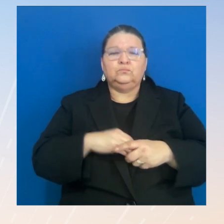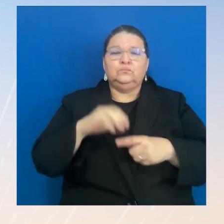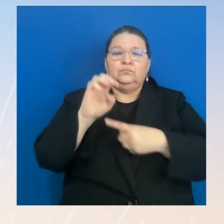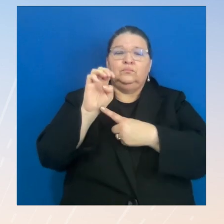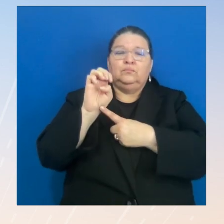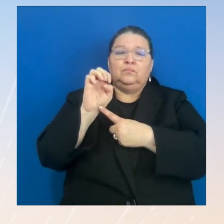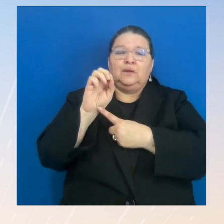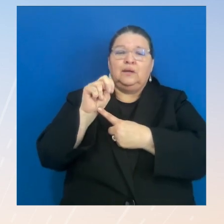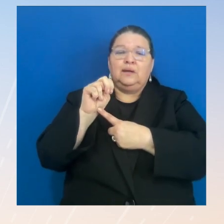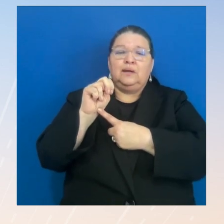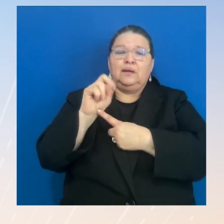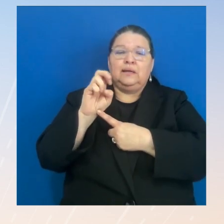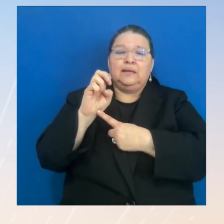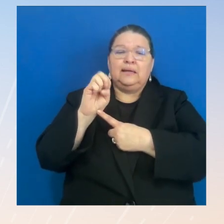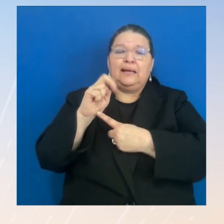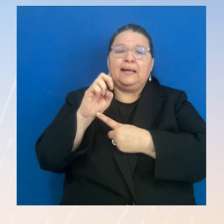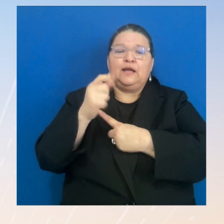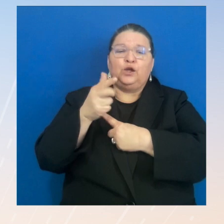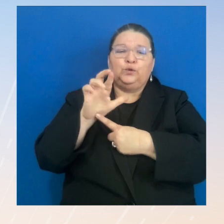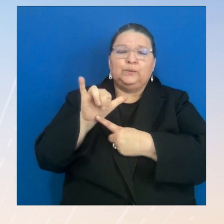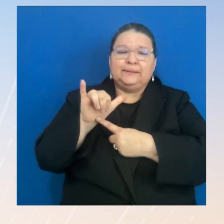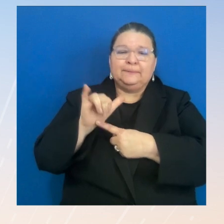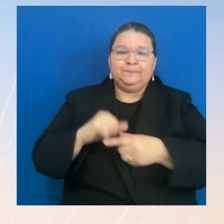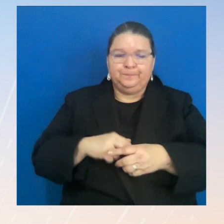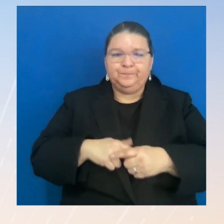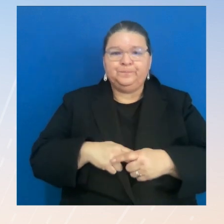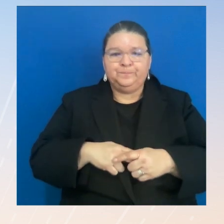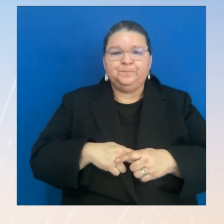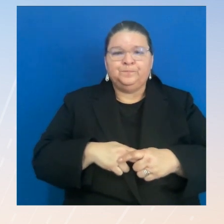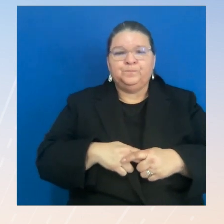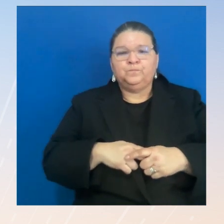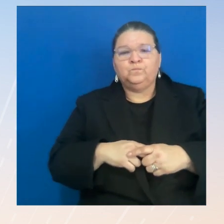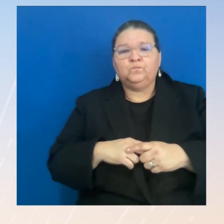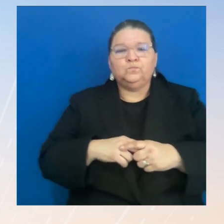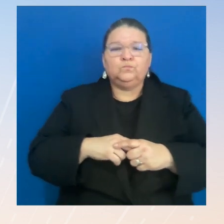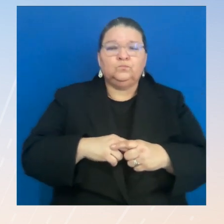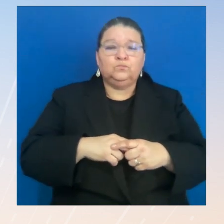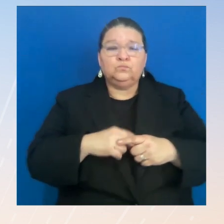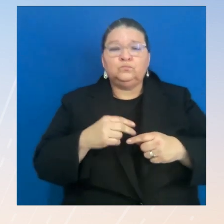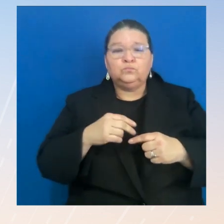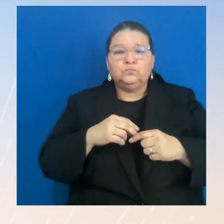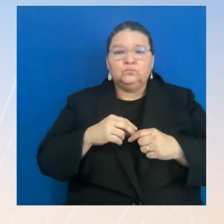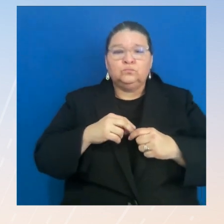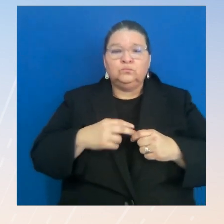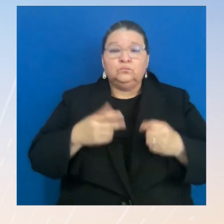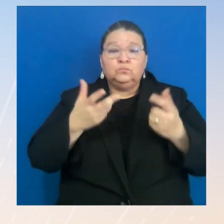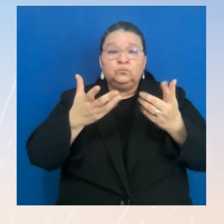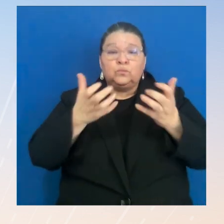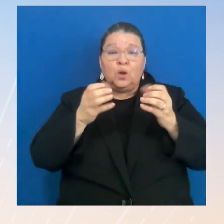to do more domestic oil and gas production? I know that Senator Manchin has been interested in the President